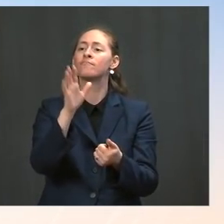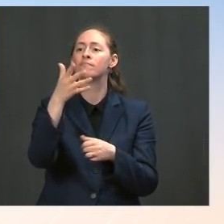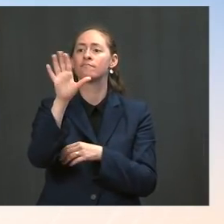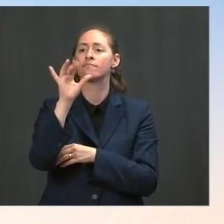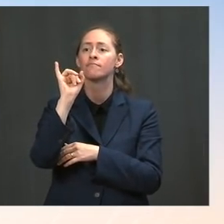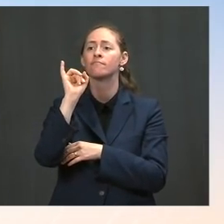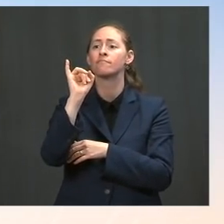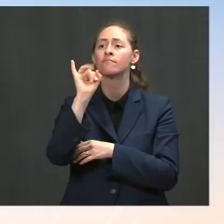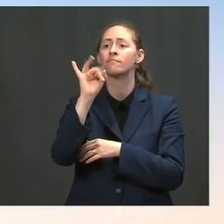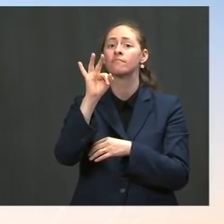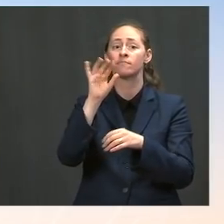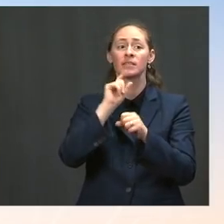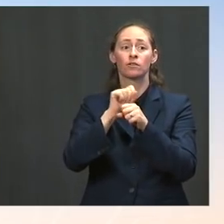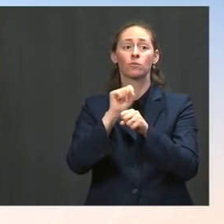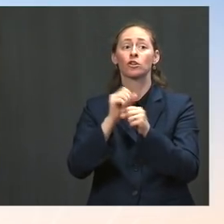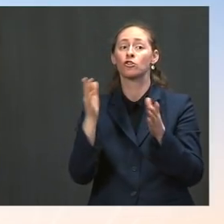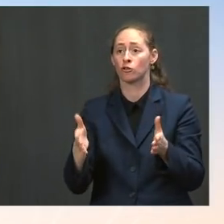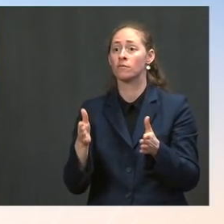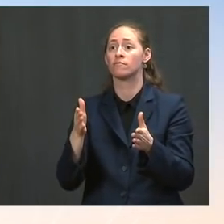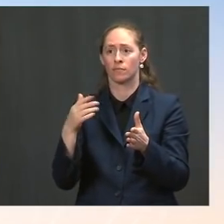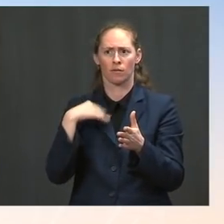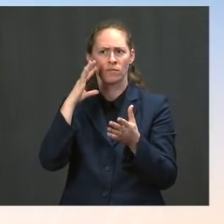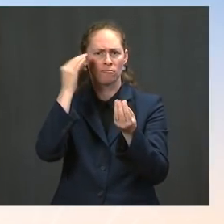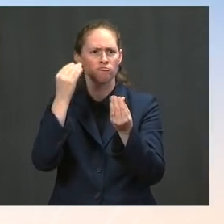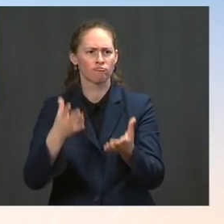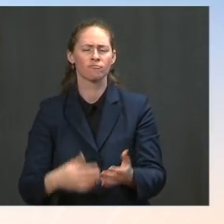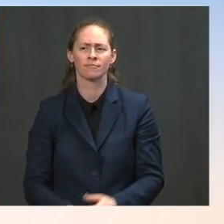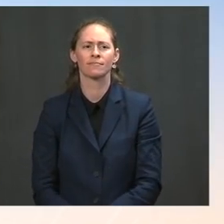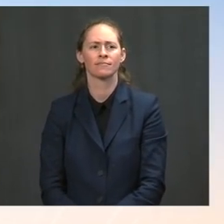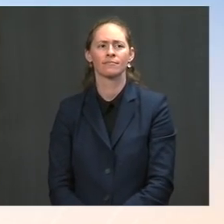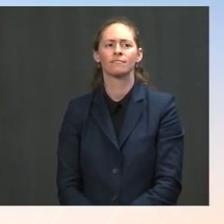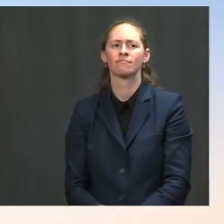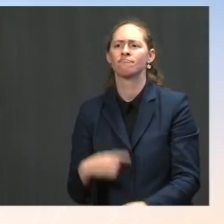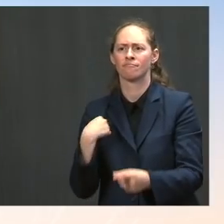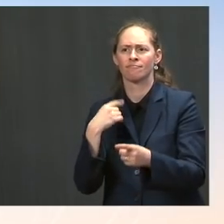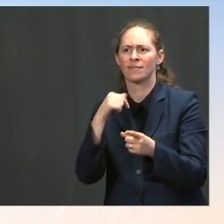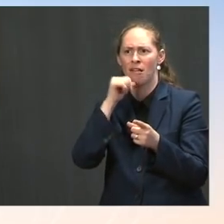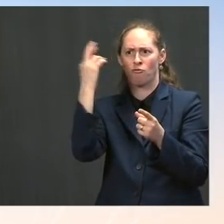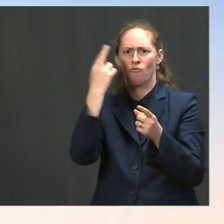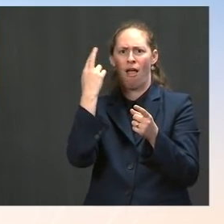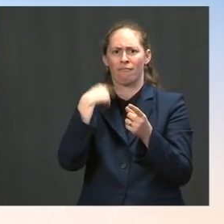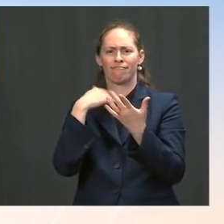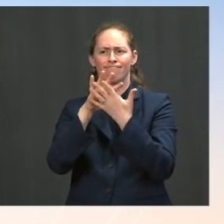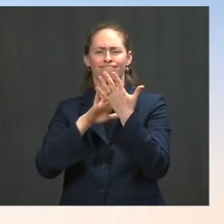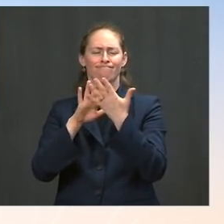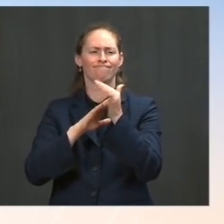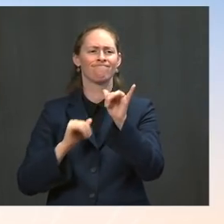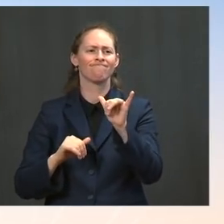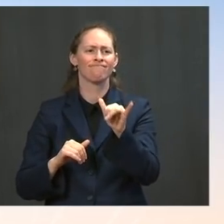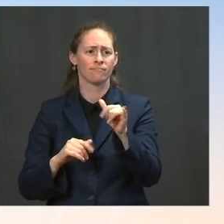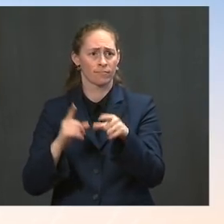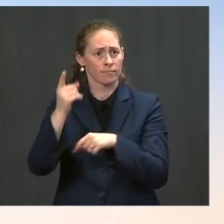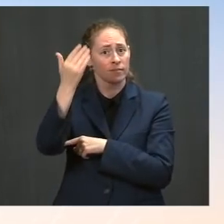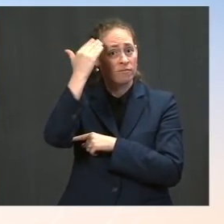Ms. Psaki: I'm -- appreciate you asking, too. Sorry, I didn't realize that was unclear there. The Press: No, I -- but are you aware of any commissioned officers who have tested positive in a breakthrough case?